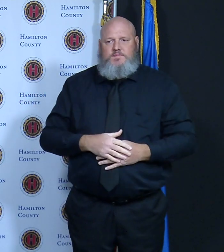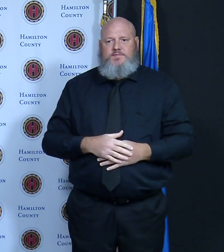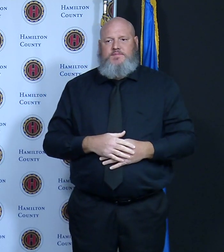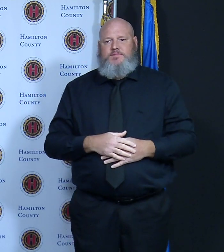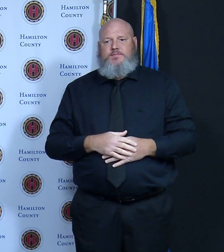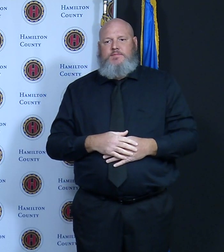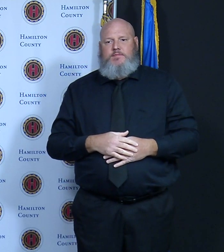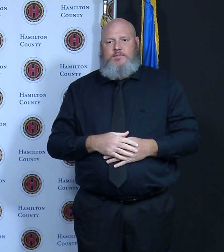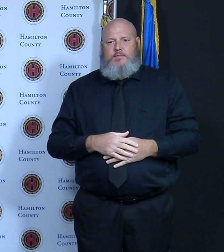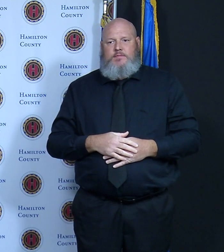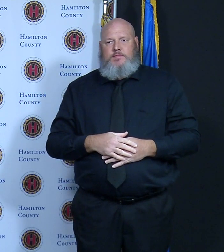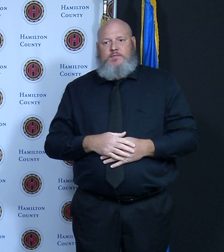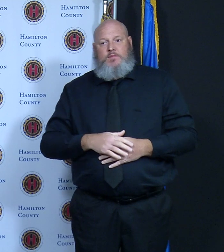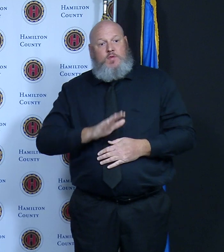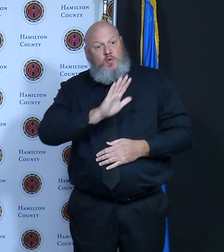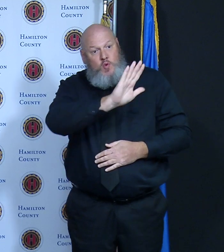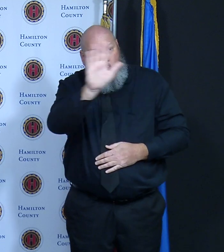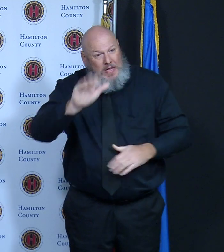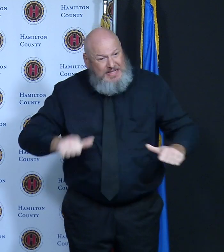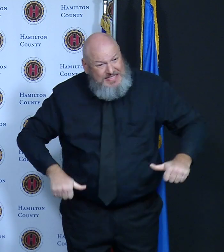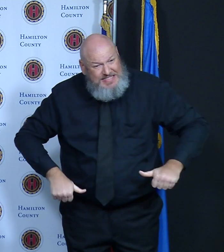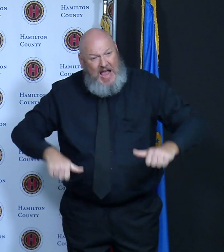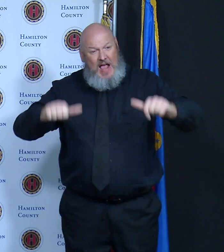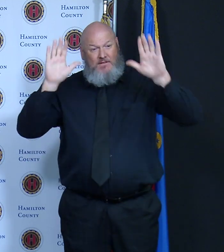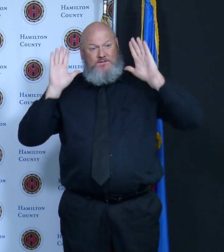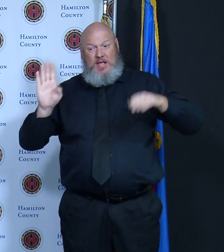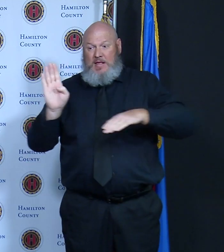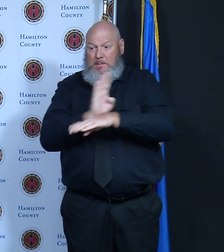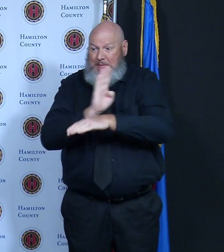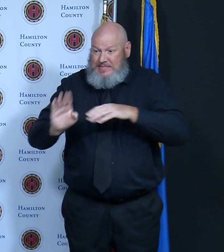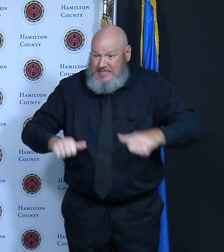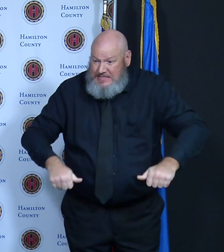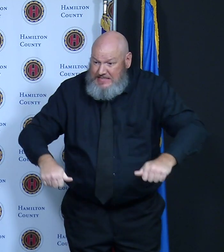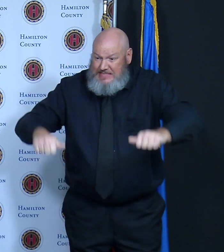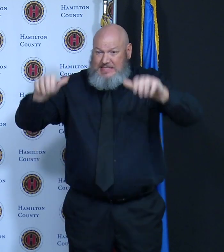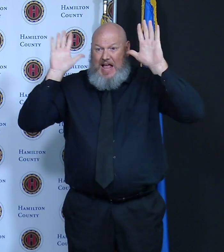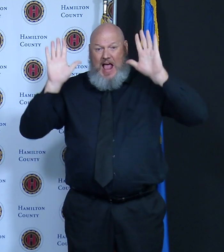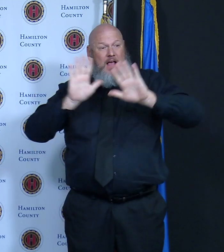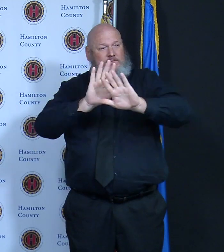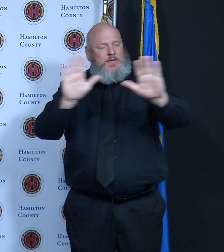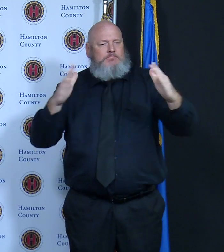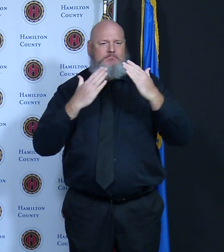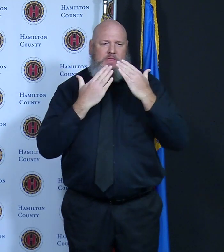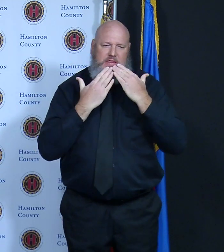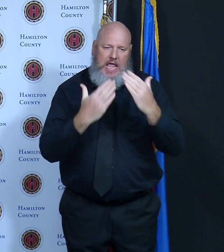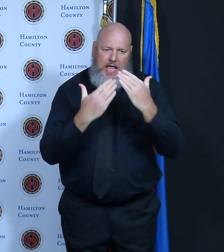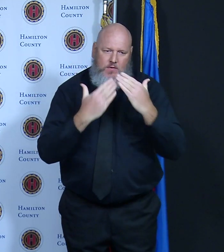business owners in this community this is a significant hardship and I think as